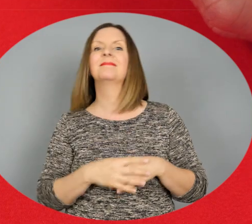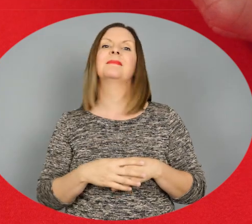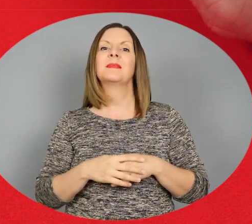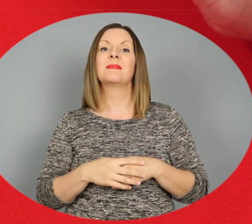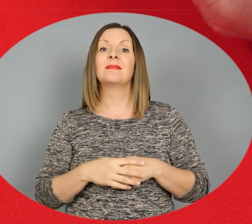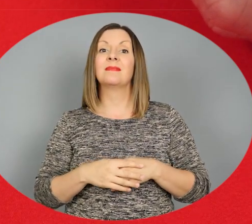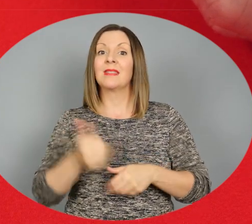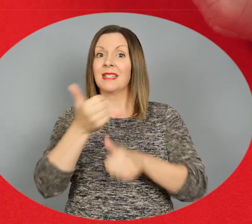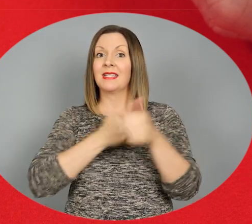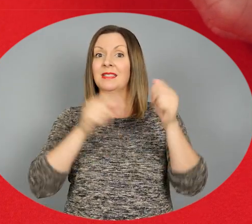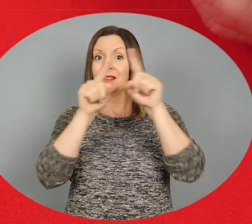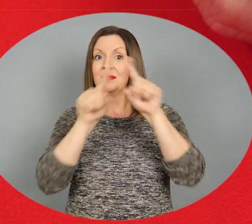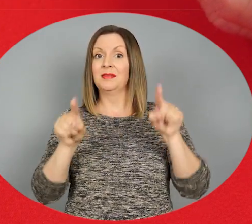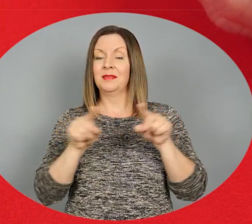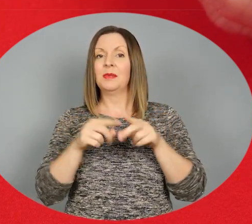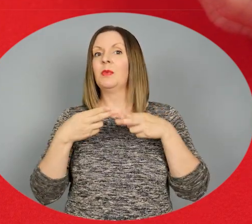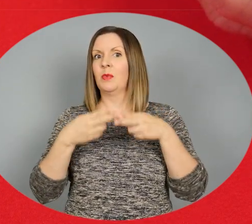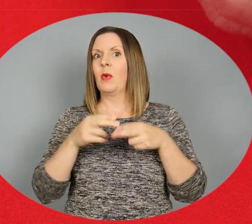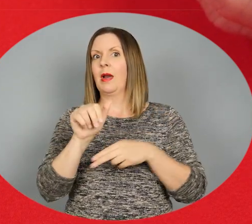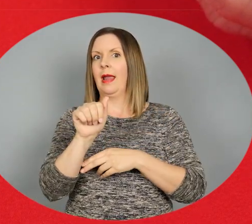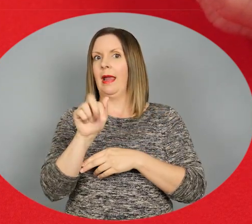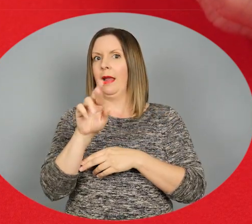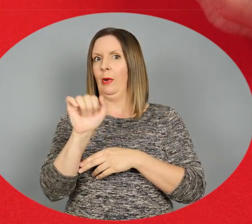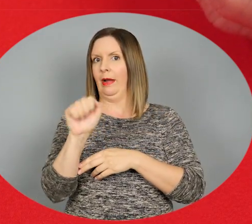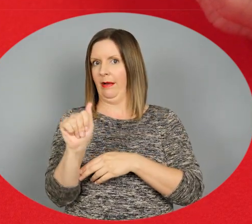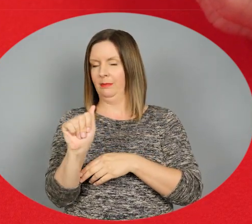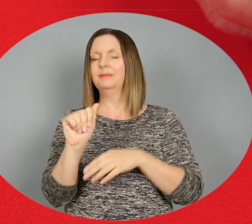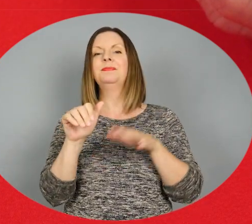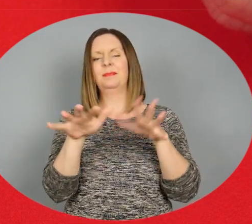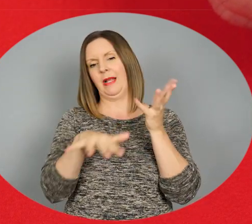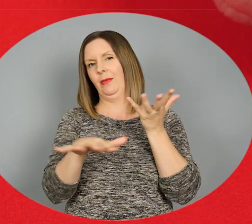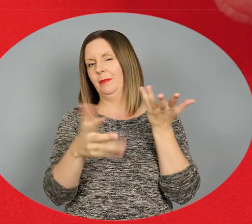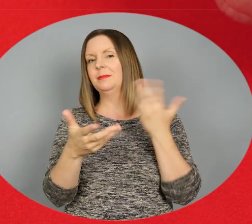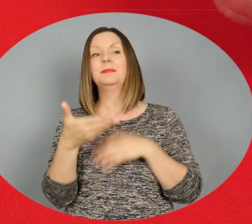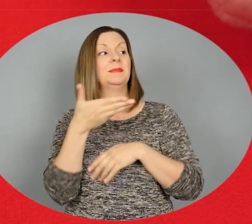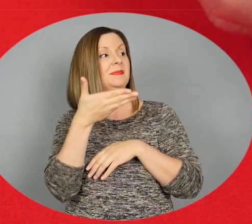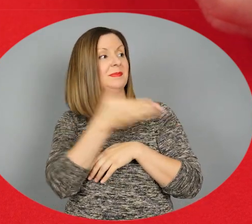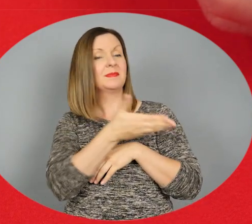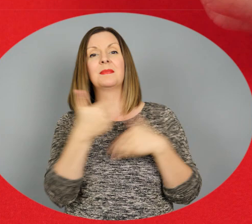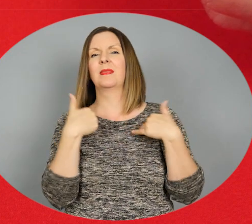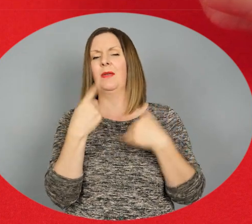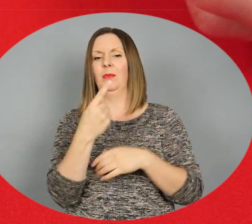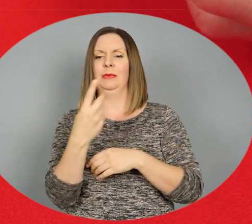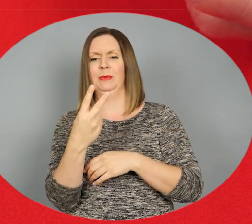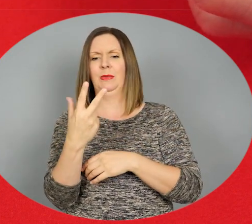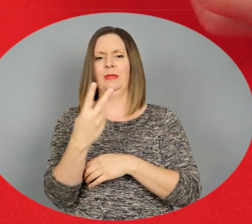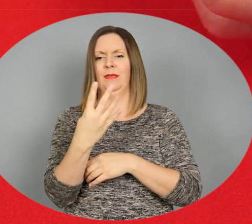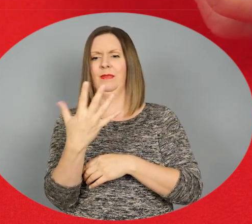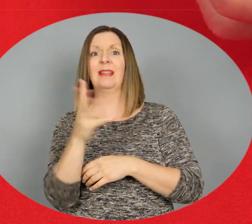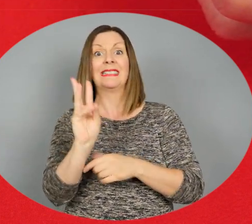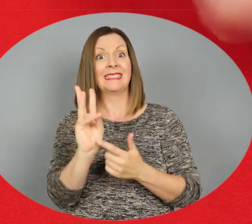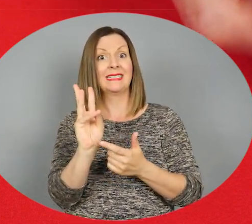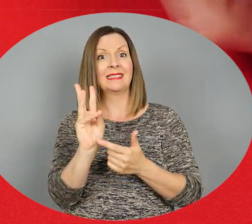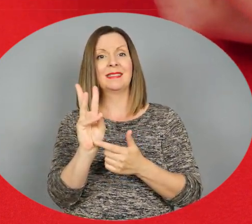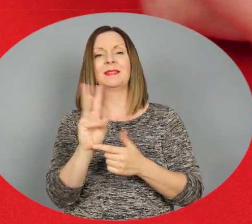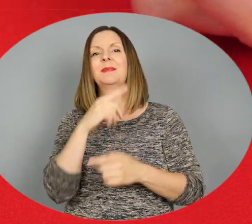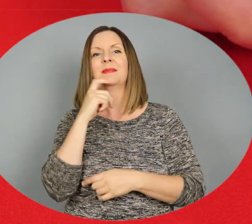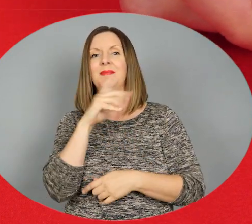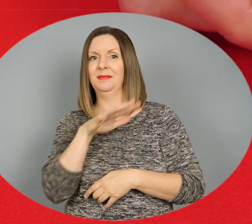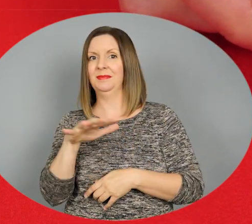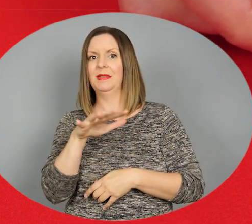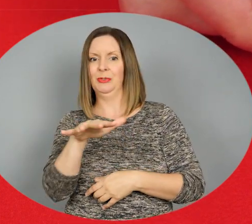let’s look at this planet. Each triangle is known as an area. So here we see 1,2,3,4,5,6